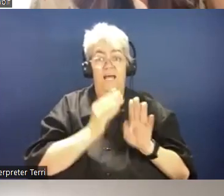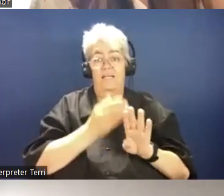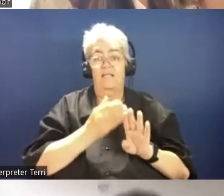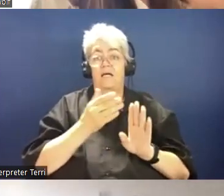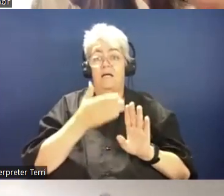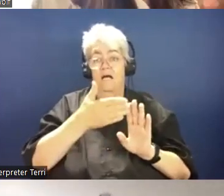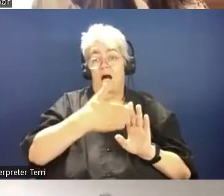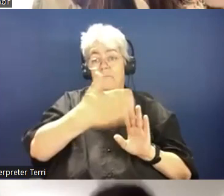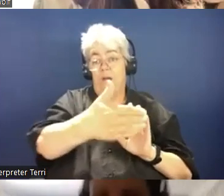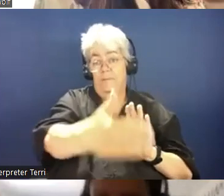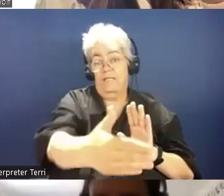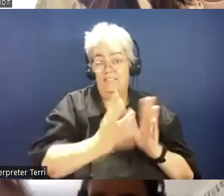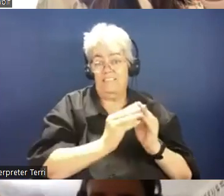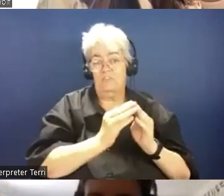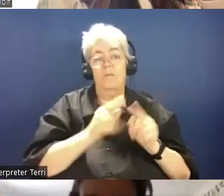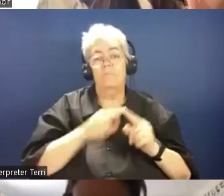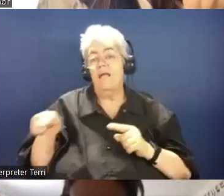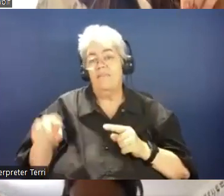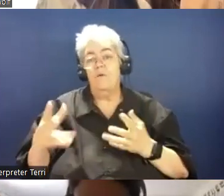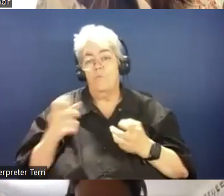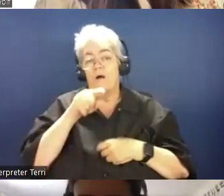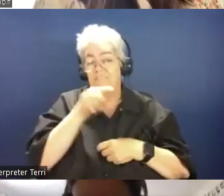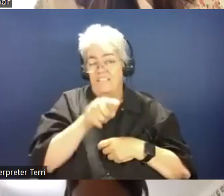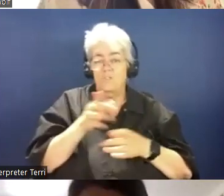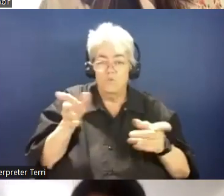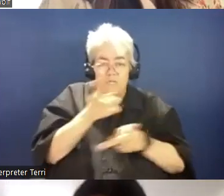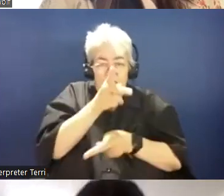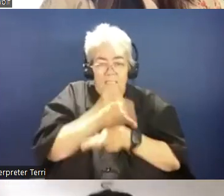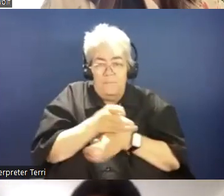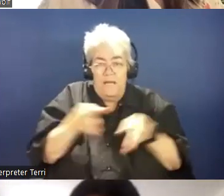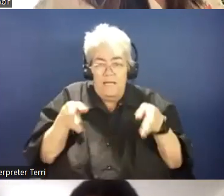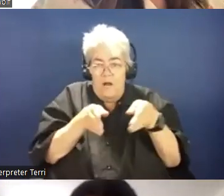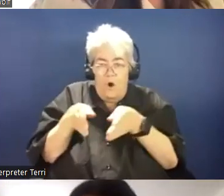sessions, but they wanted to keep this pretty narrow to make sure that it was able to pass.